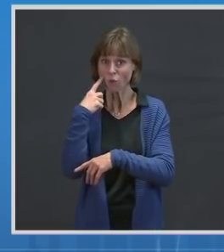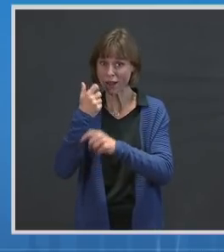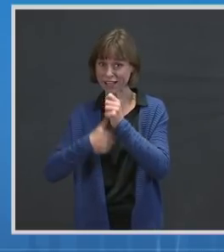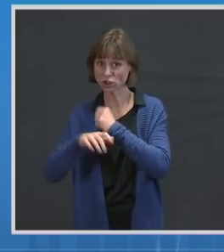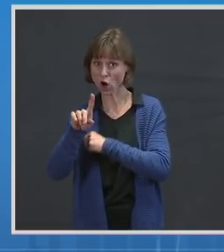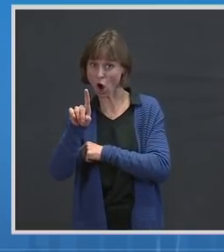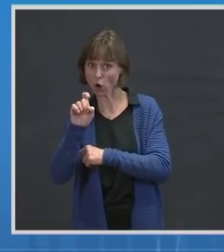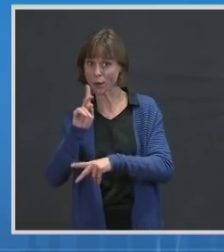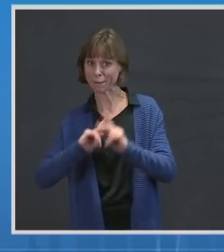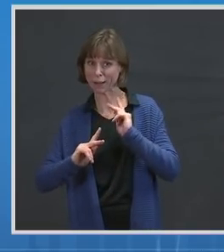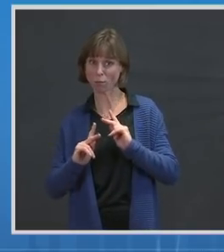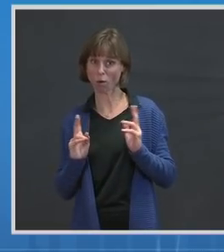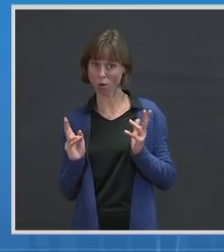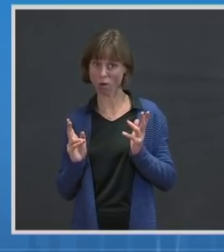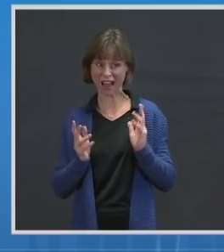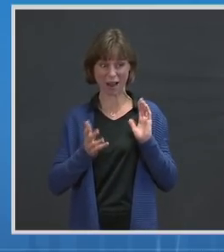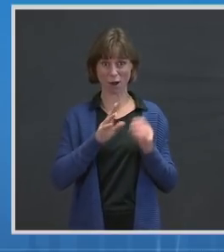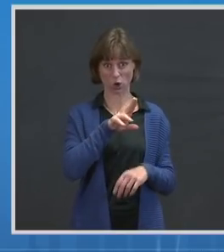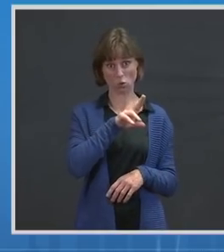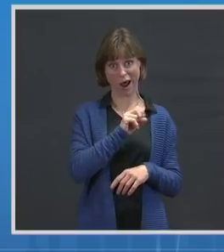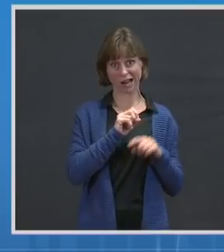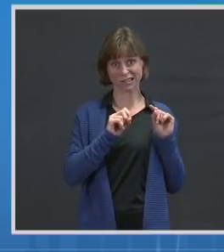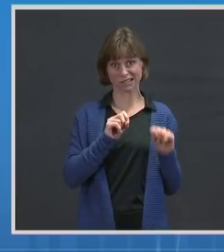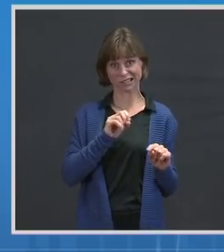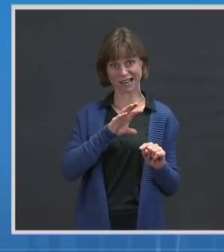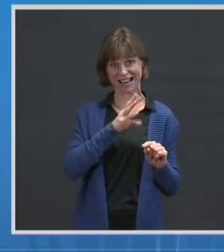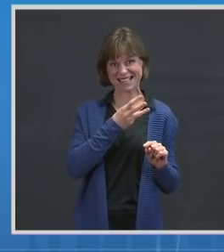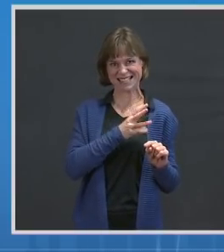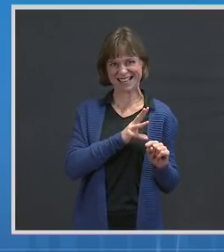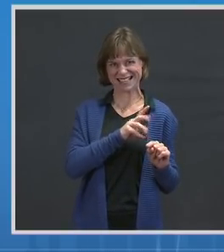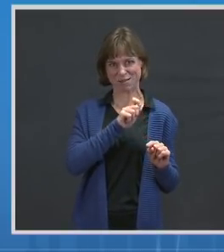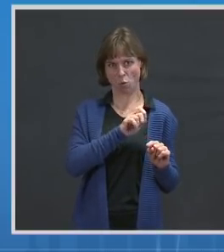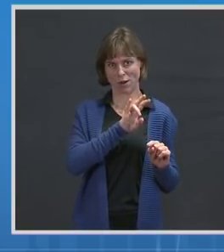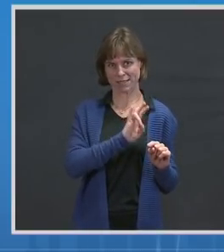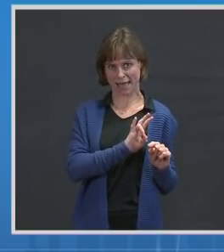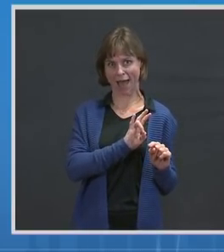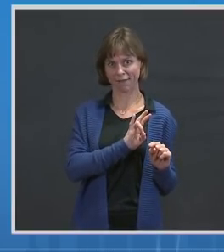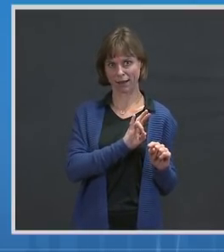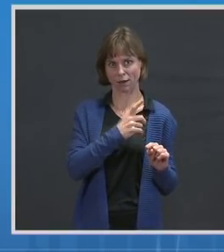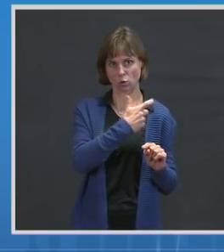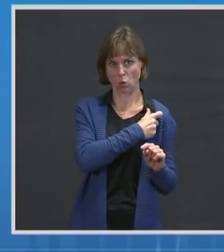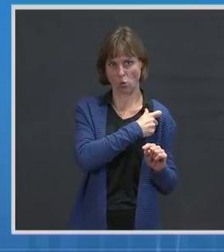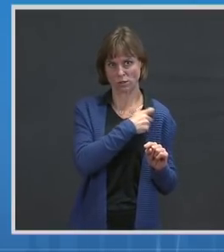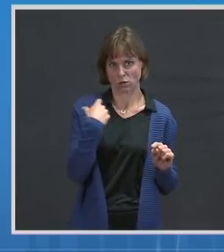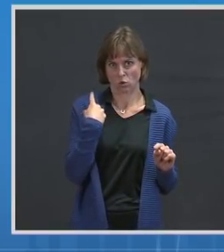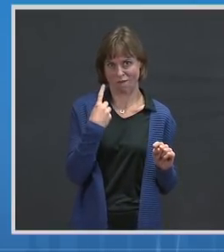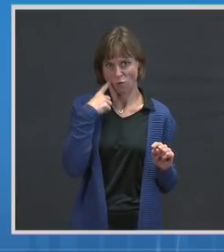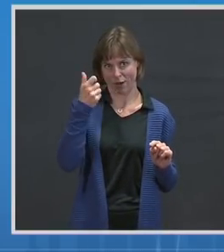compared to the United States, which is 16.7 doses per 100 people.